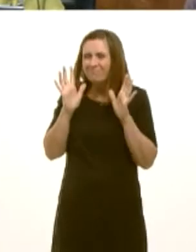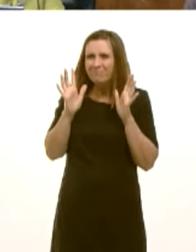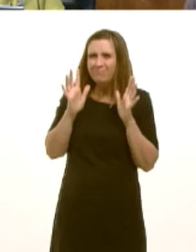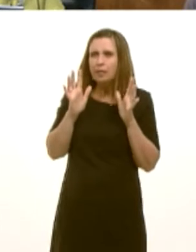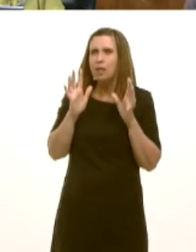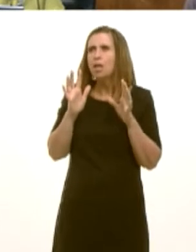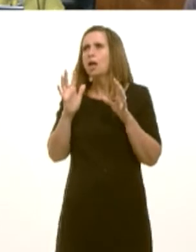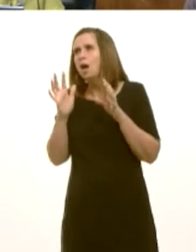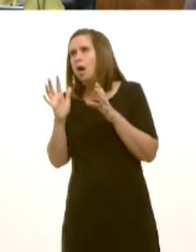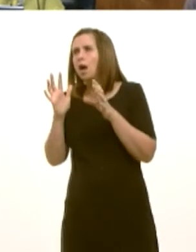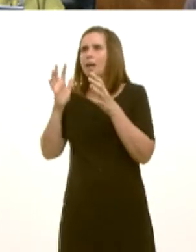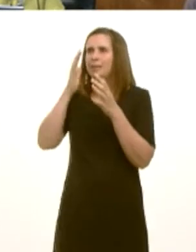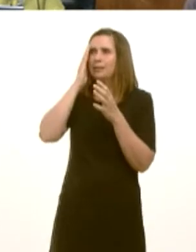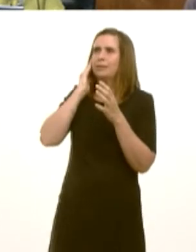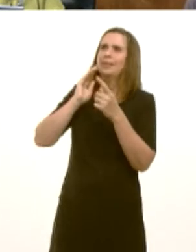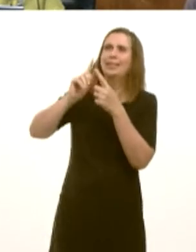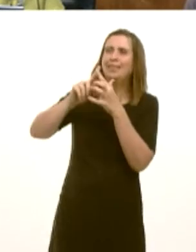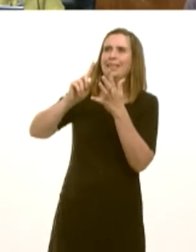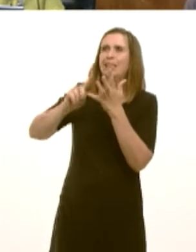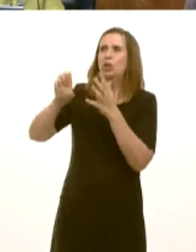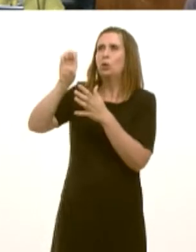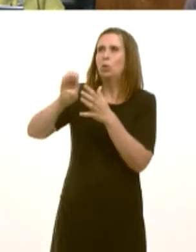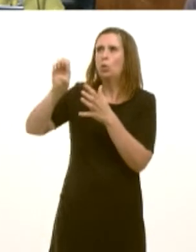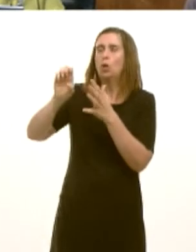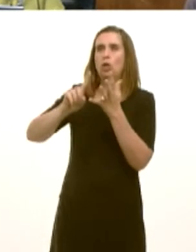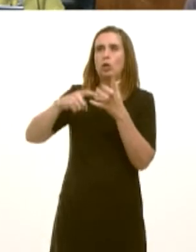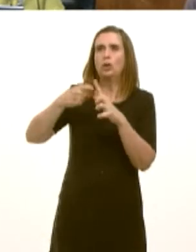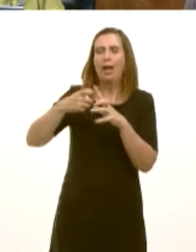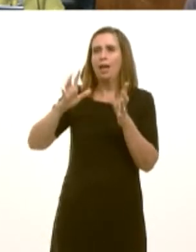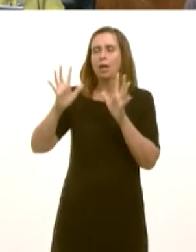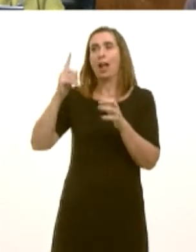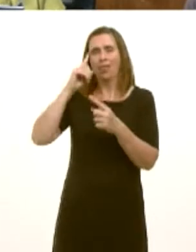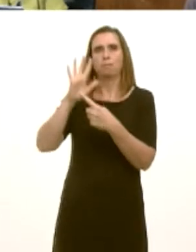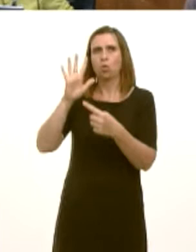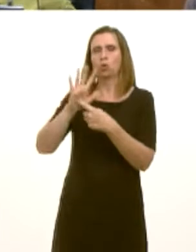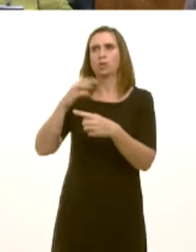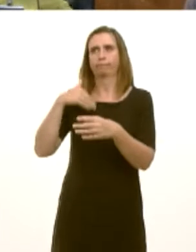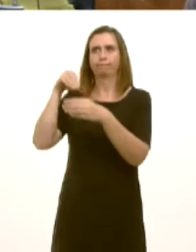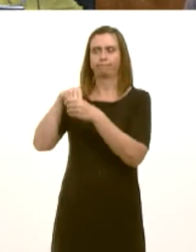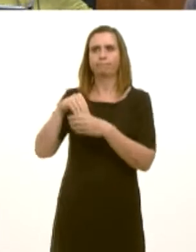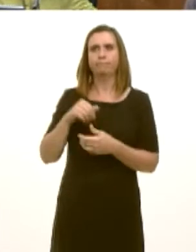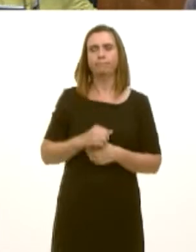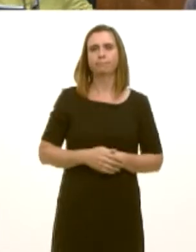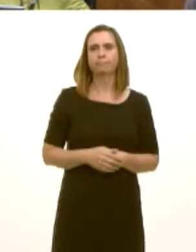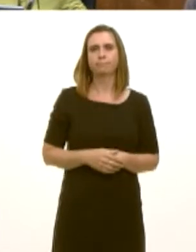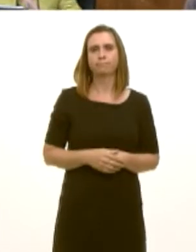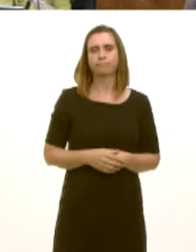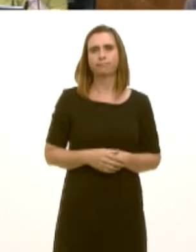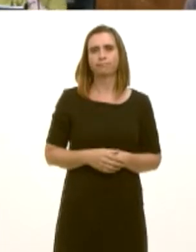That applies whether it is the EU or the UK. I think his words on that matter are very wise. Y Llywydd / The Presiding Officer: Janet Haworth. Janet Haworth: Thank you, Deputy Presiding Officer.